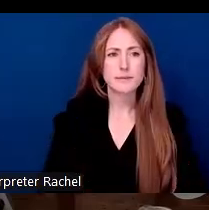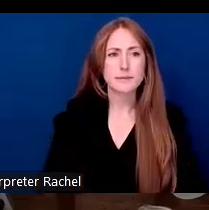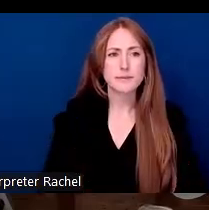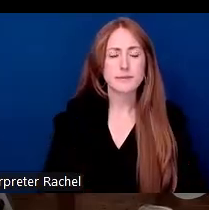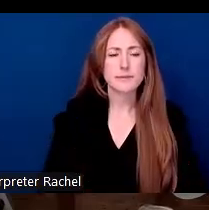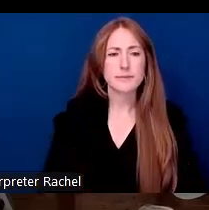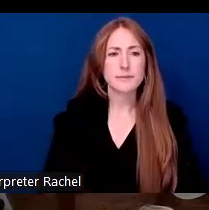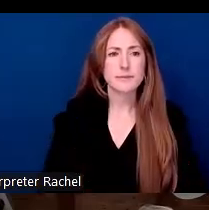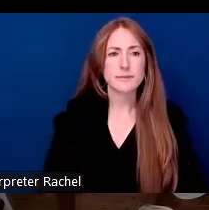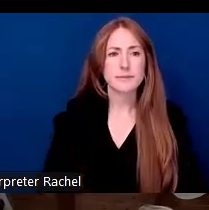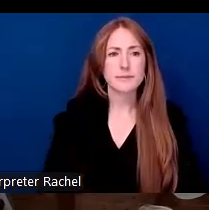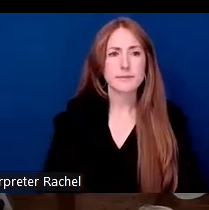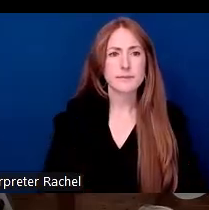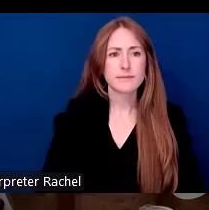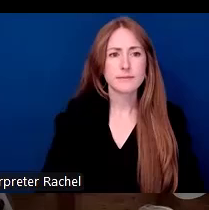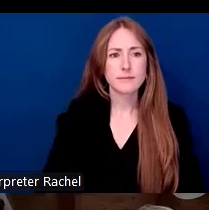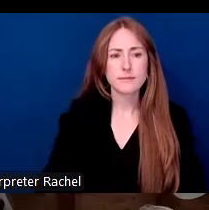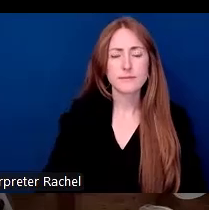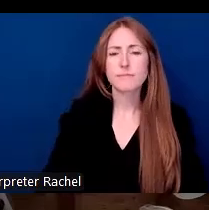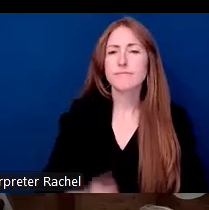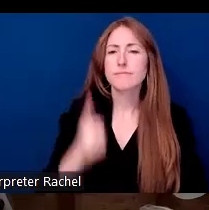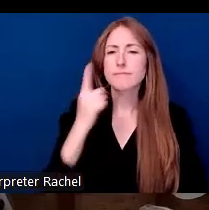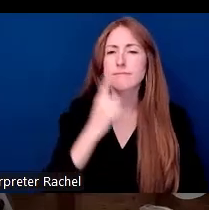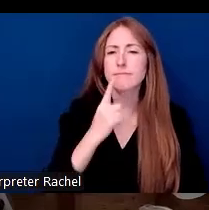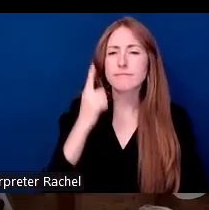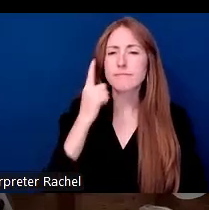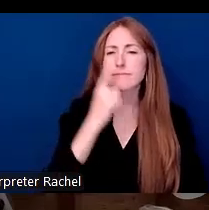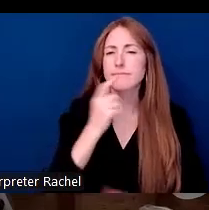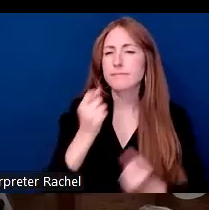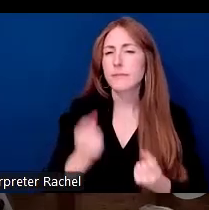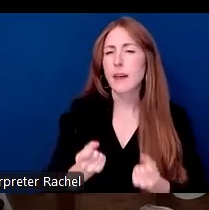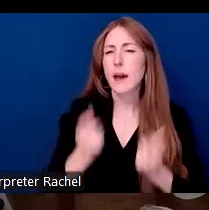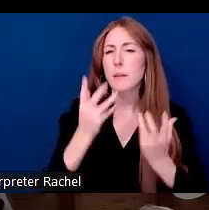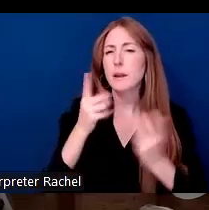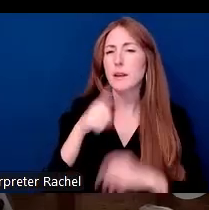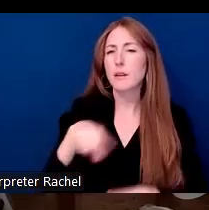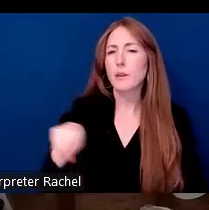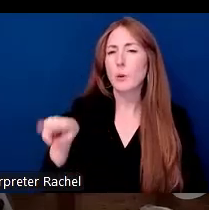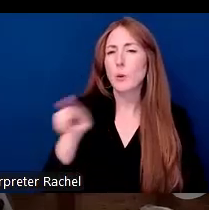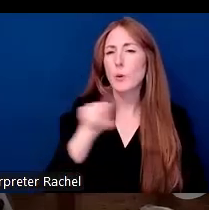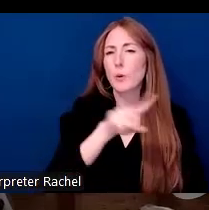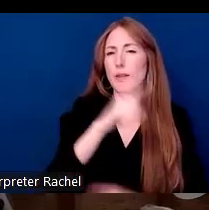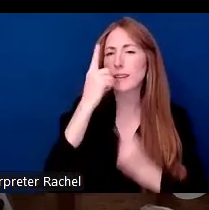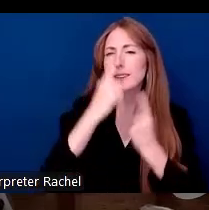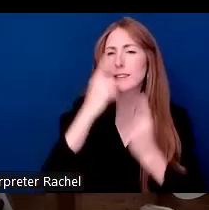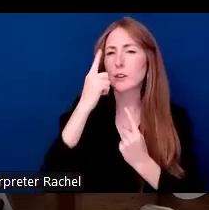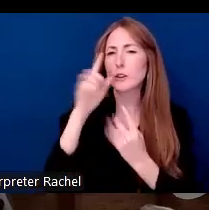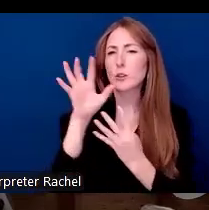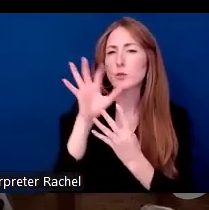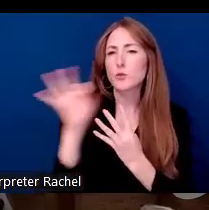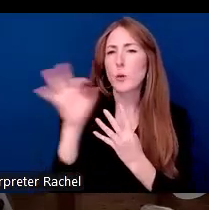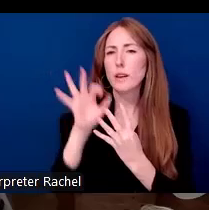So I wonder how many of you have considered the notion of choice in your work and research